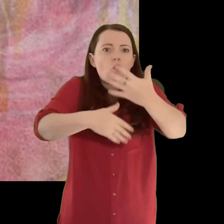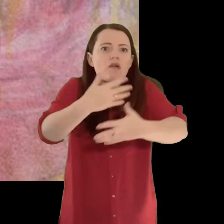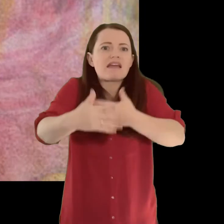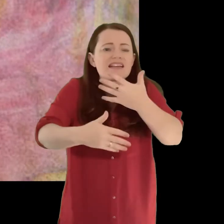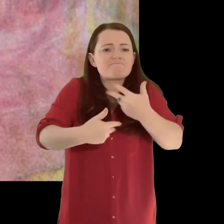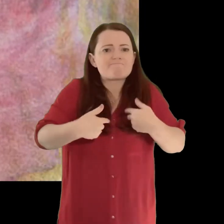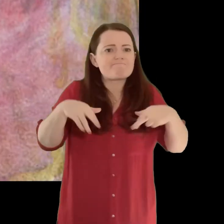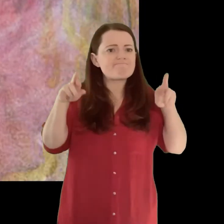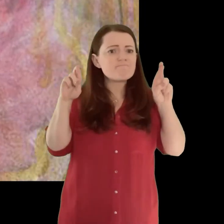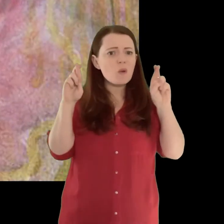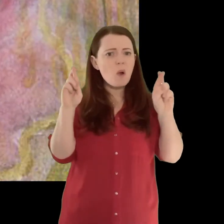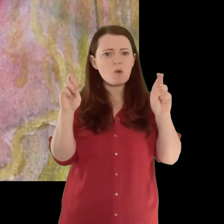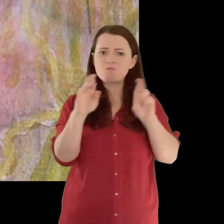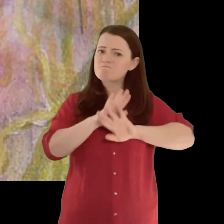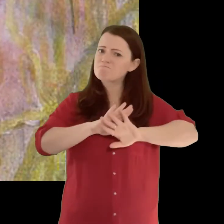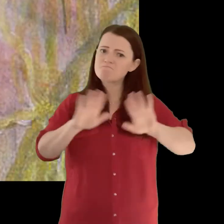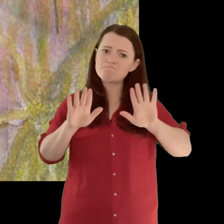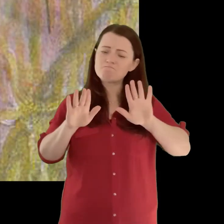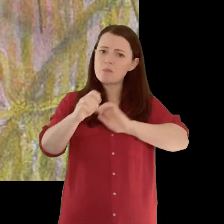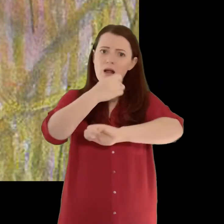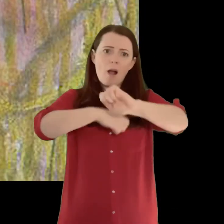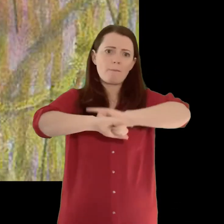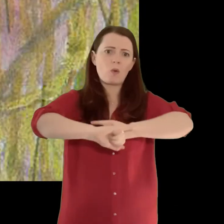Which they hoped upon hope would not end in disaster